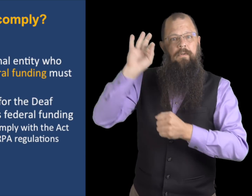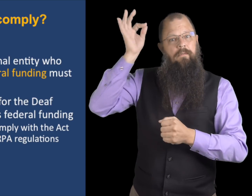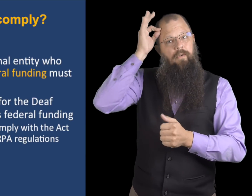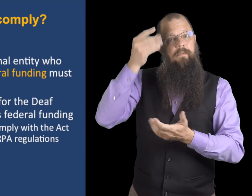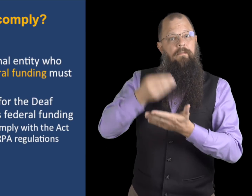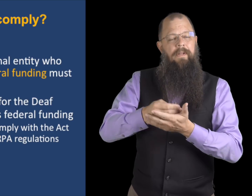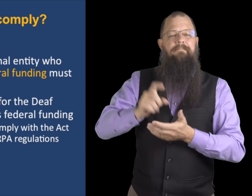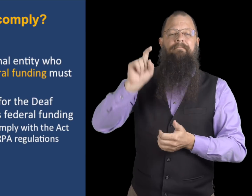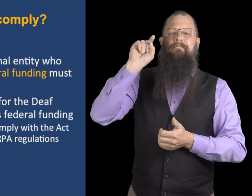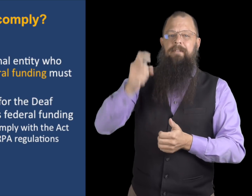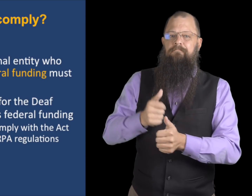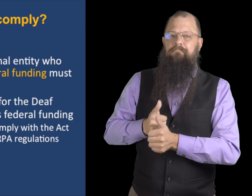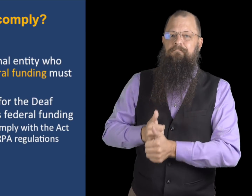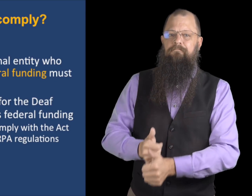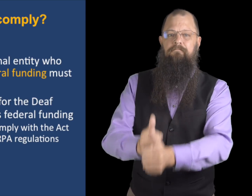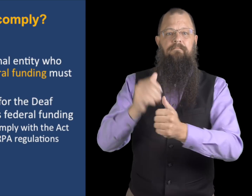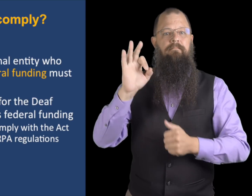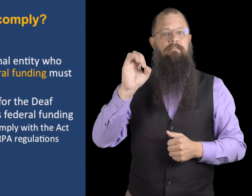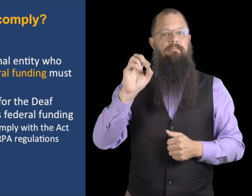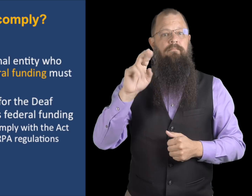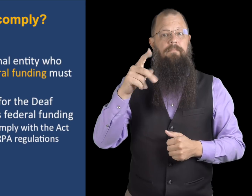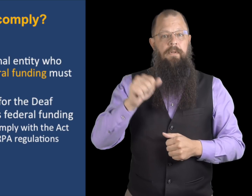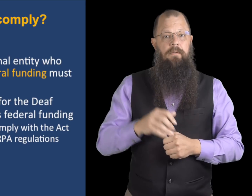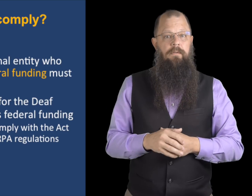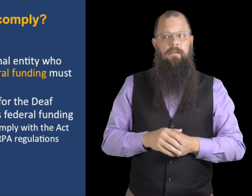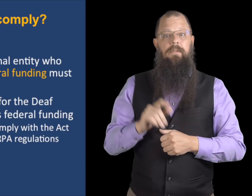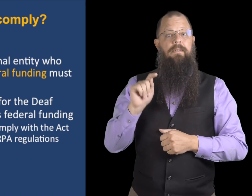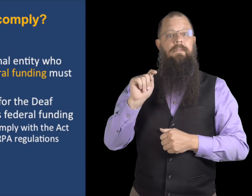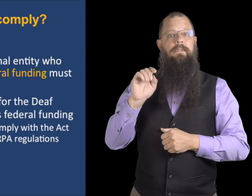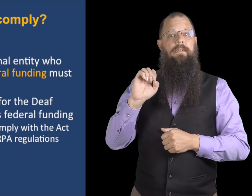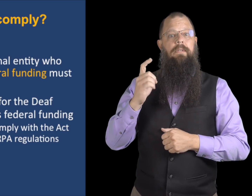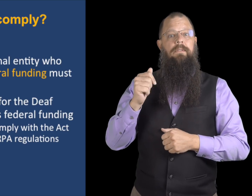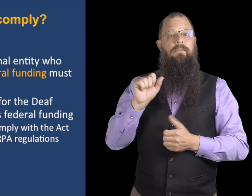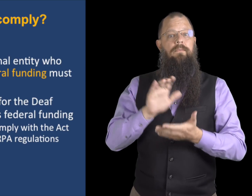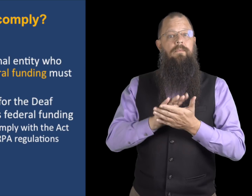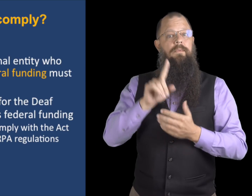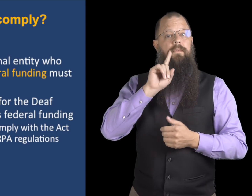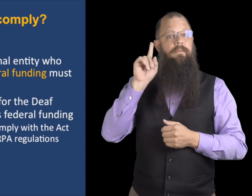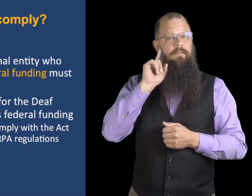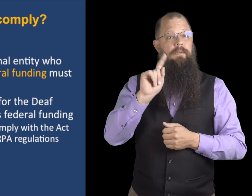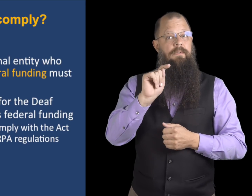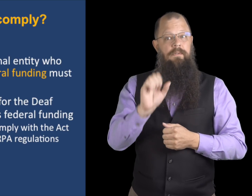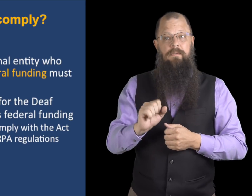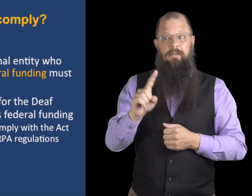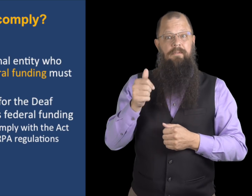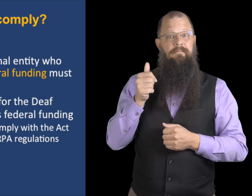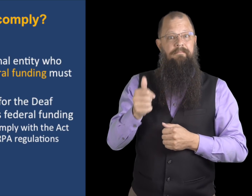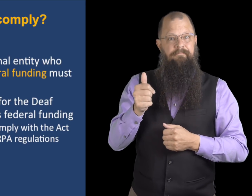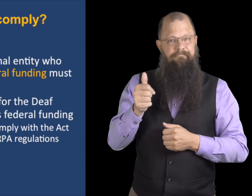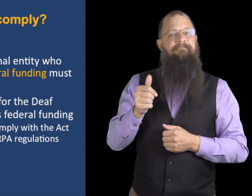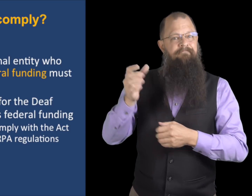educational entity receiving federal funds. Texas School for the Deaf receives